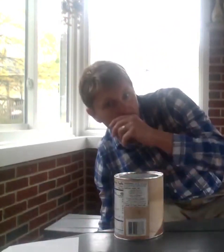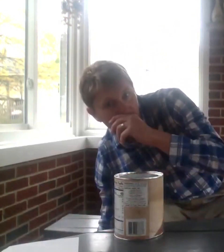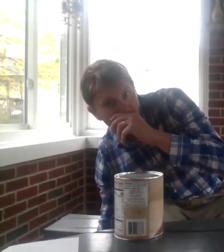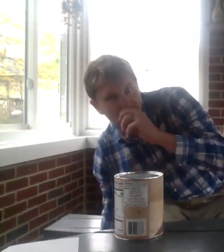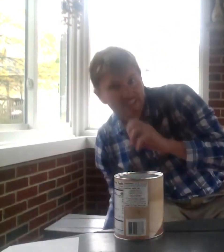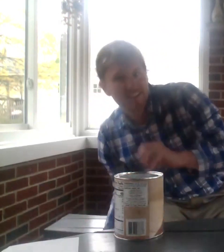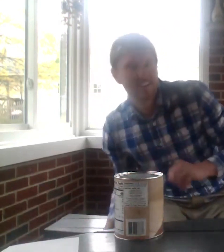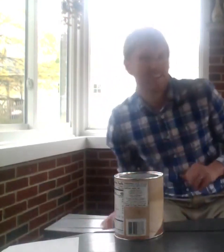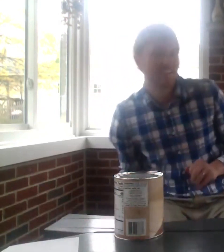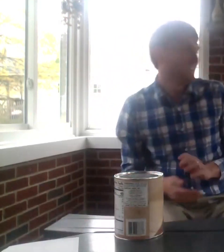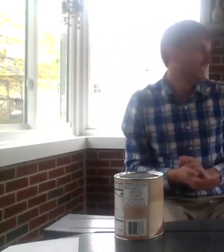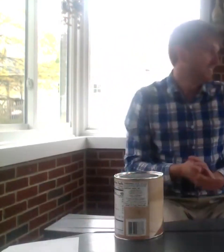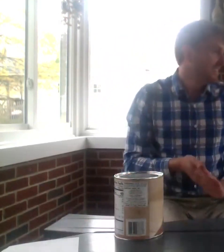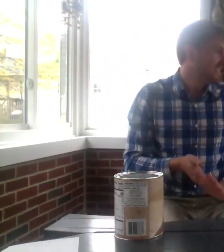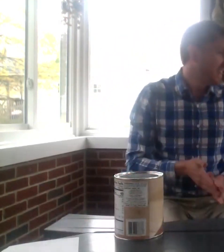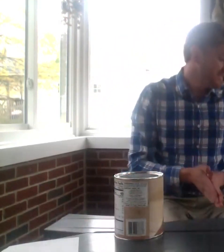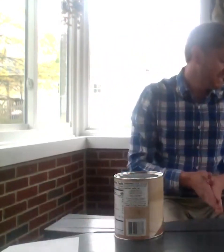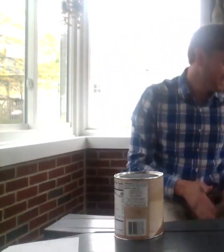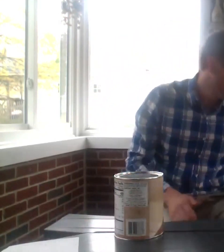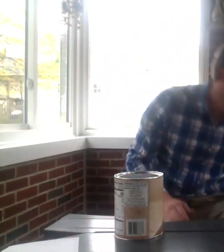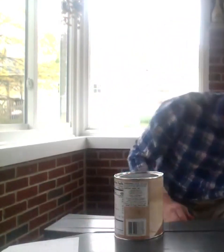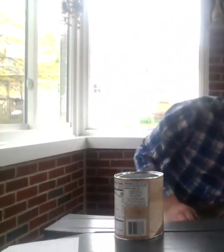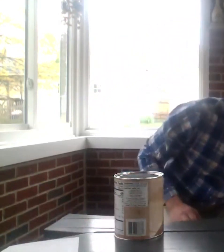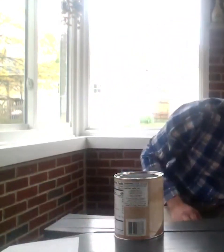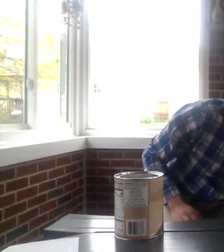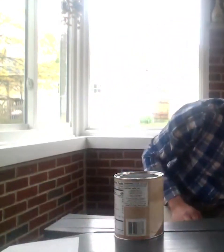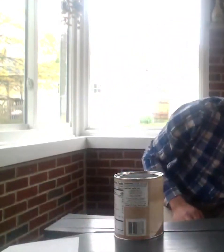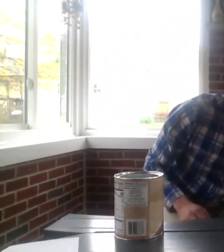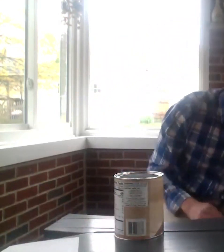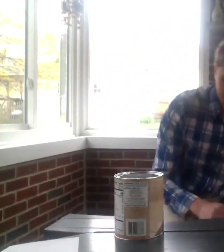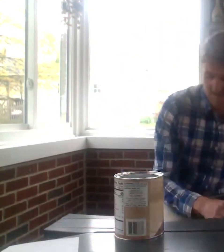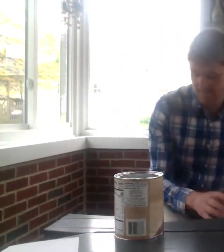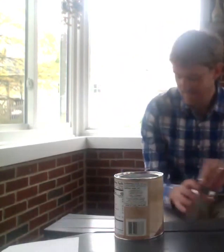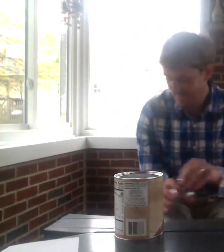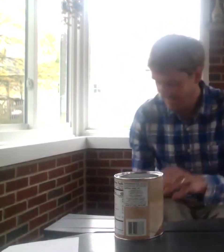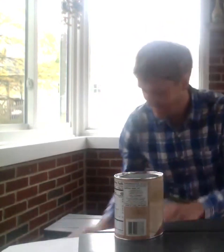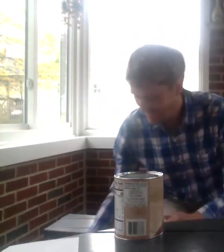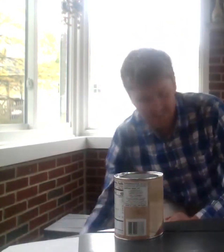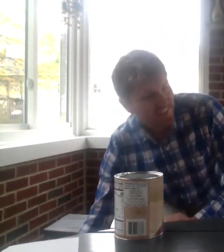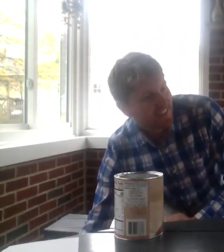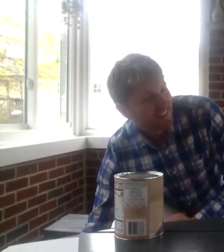And we took some dirt and put it in, but mom took it out of that plastic bottle.